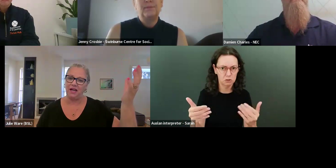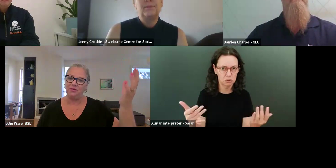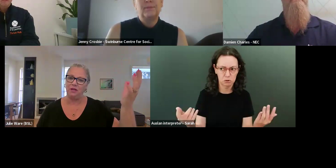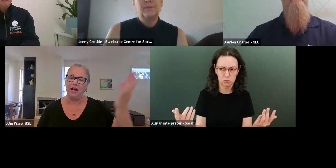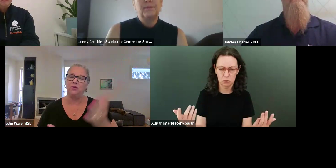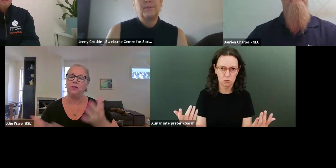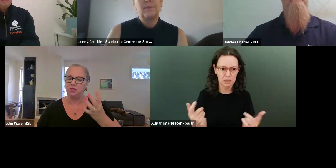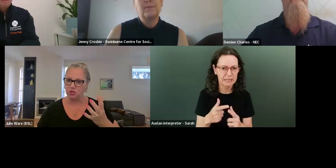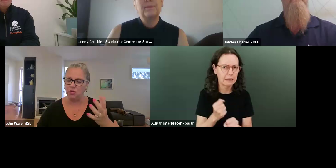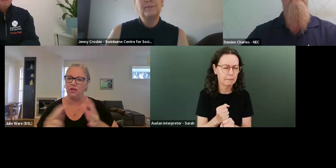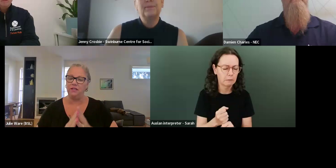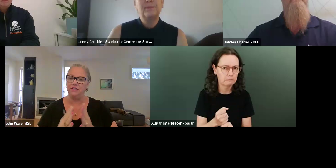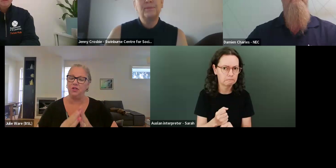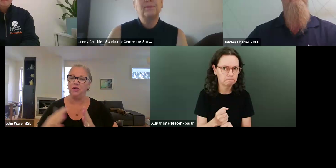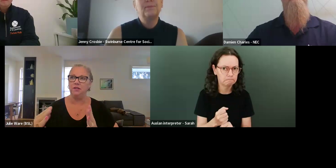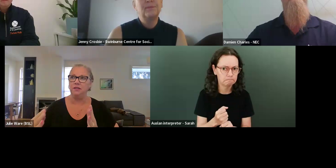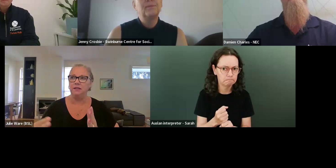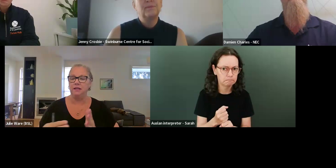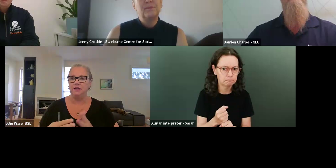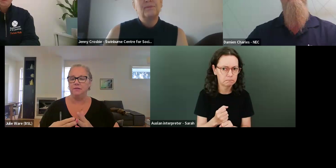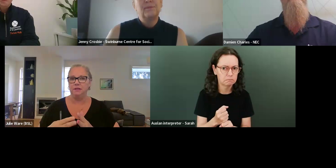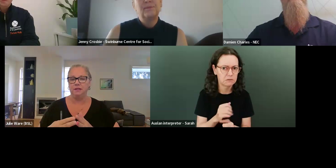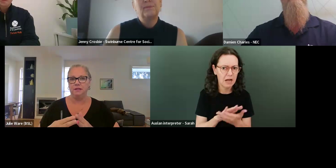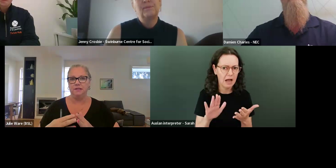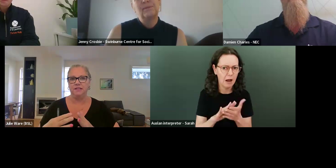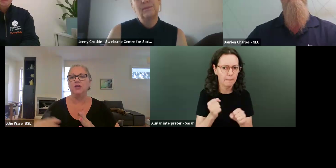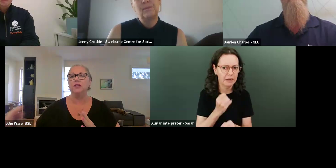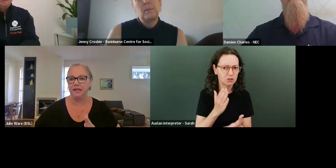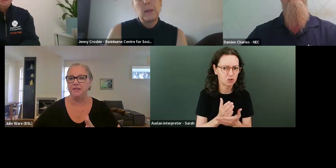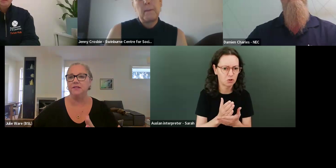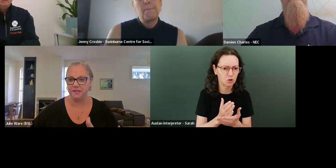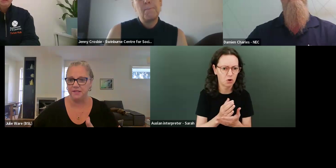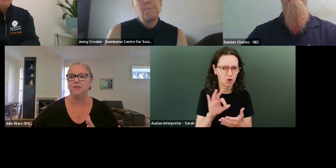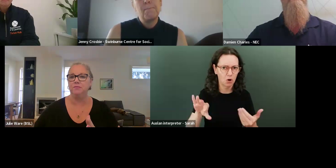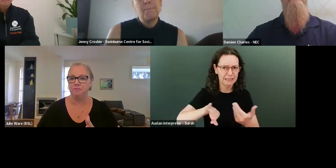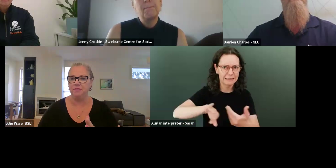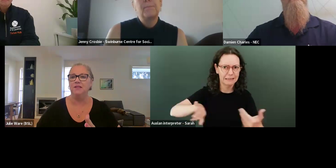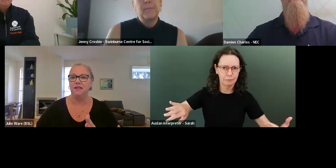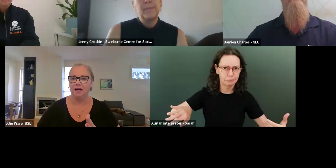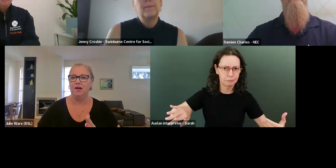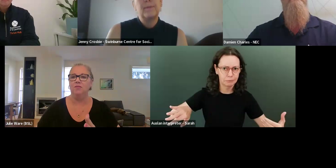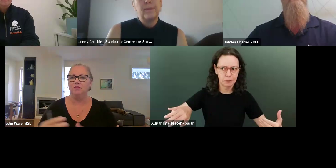know, how do we ensure that it's not